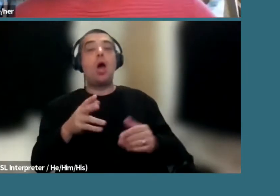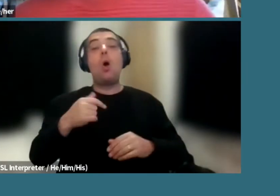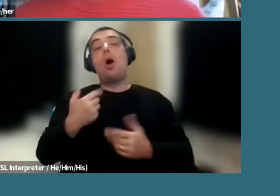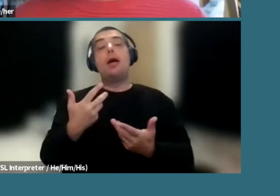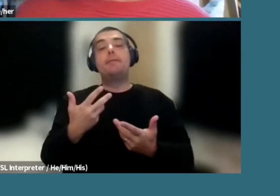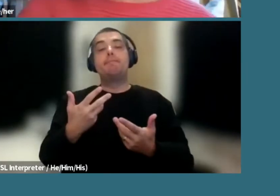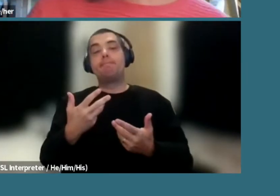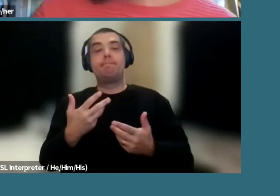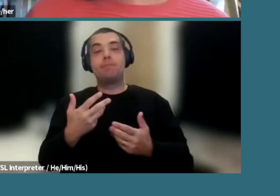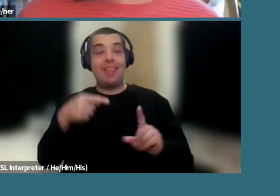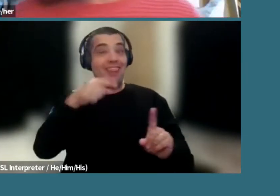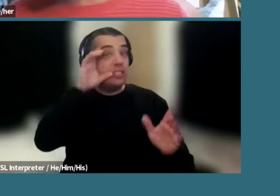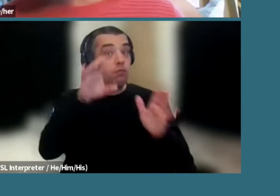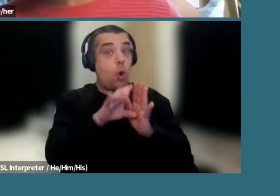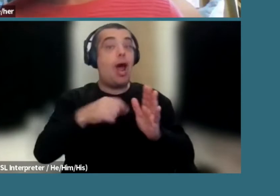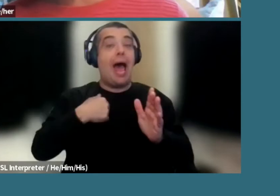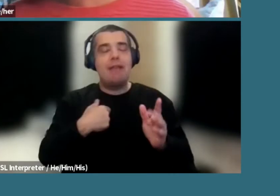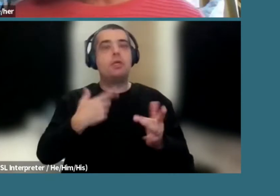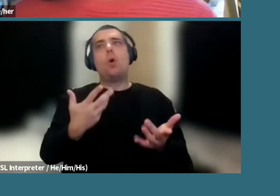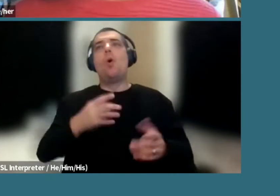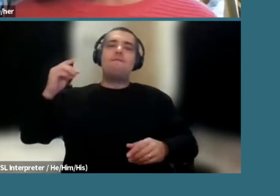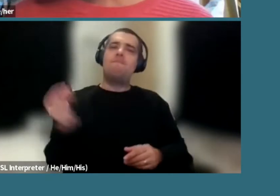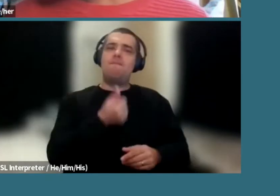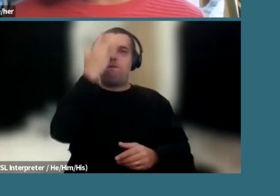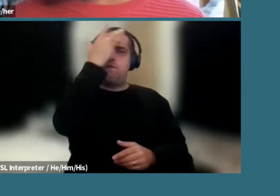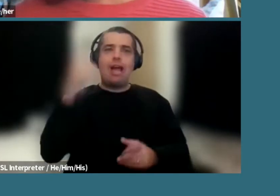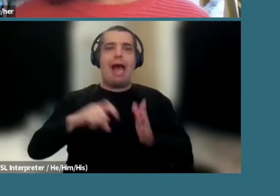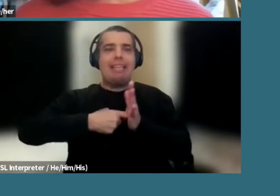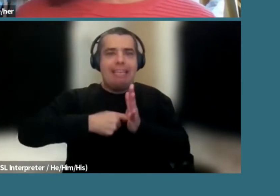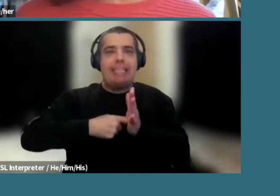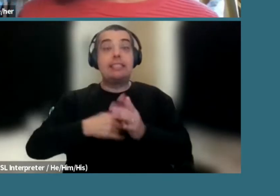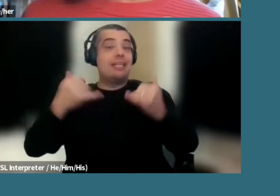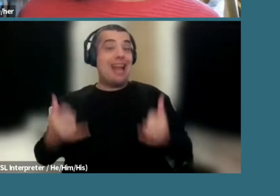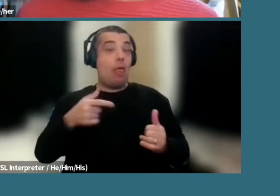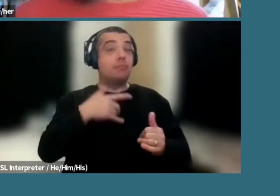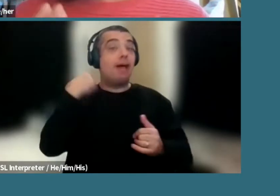in this photo I'm kicking myself for forgetting my keys, and now this is my face when I’m upset.